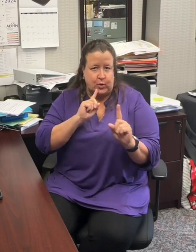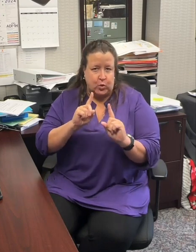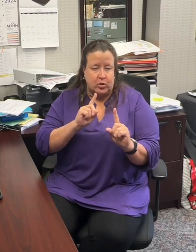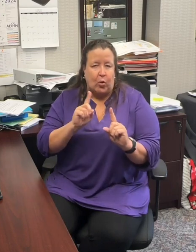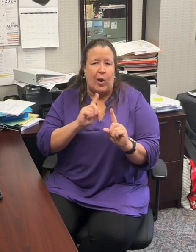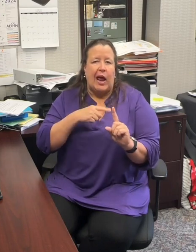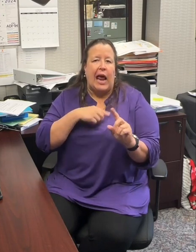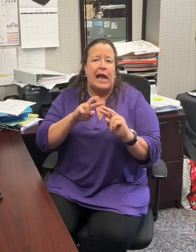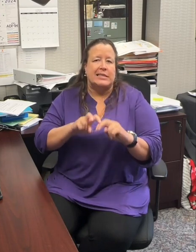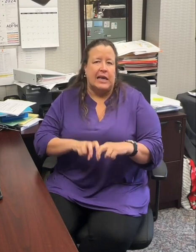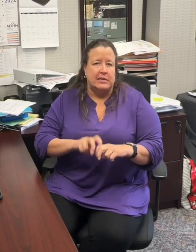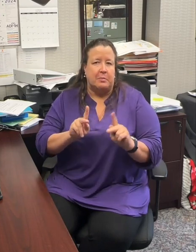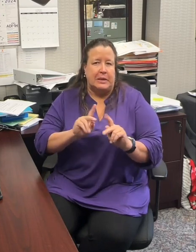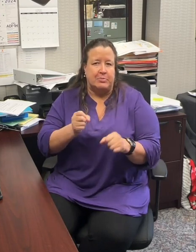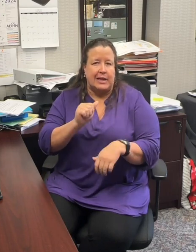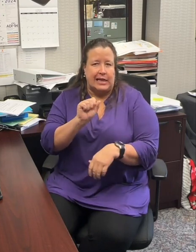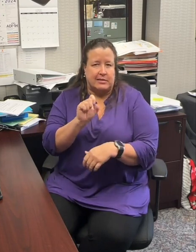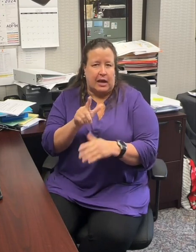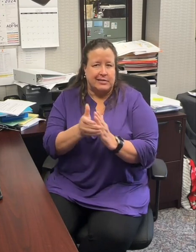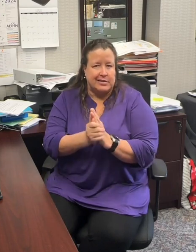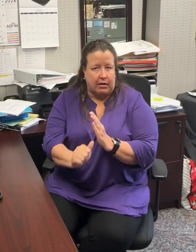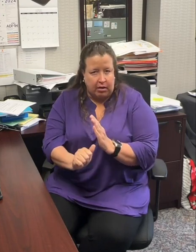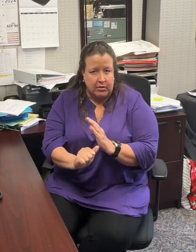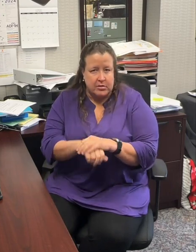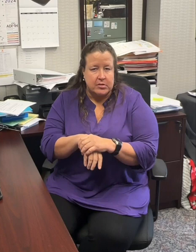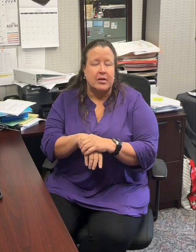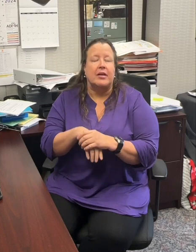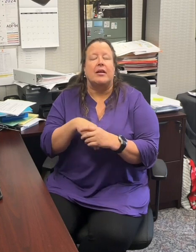Also, I'm responsible for the sign language proficiency interview where